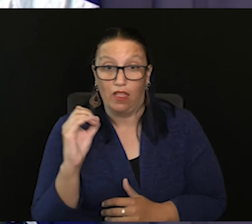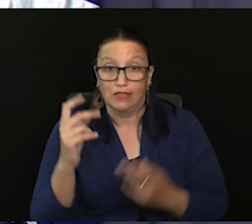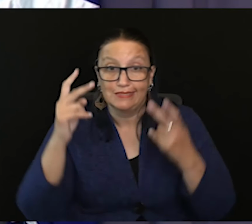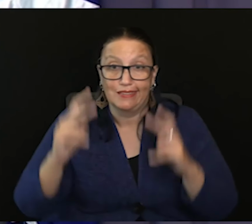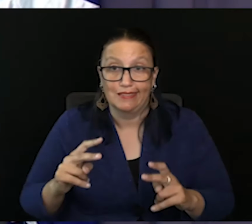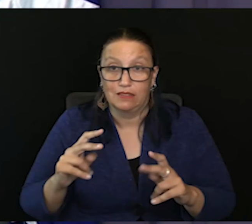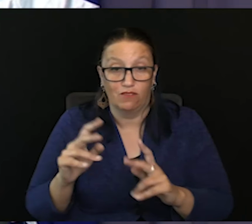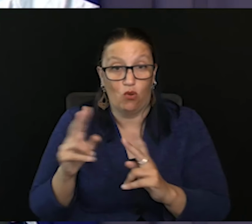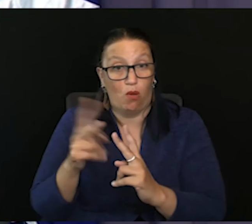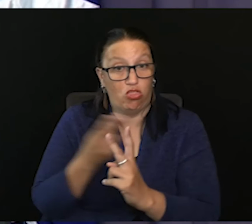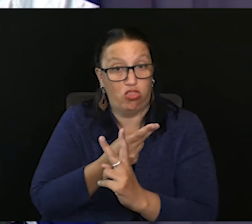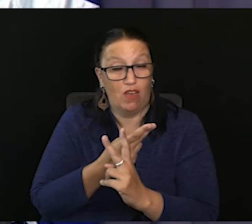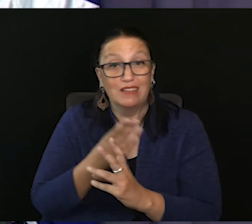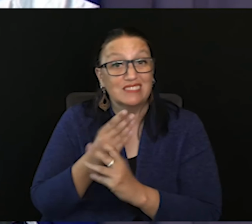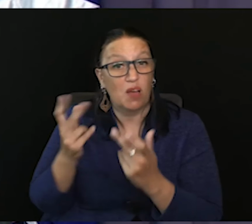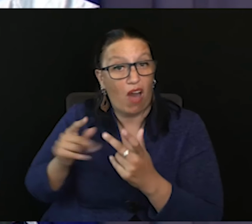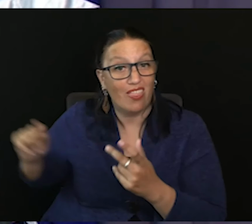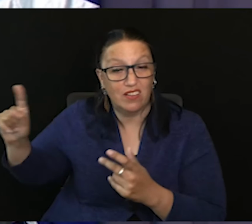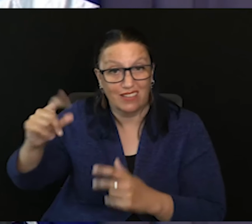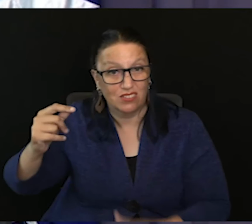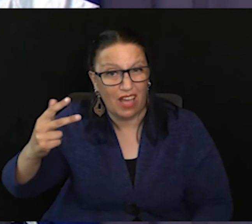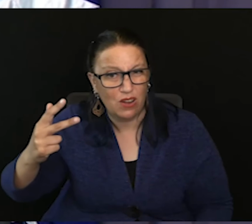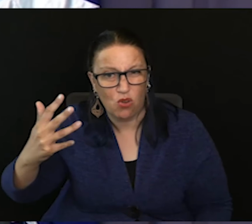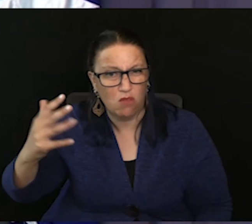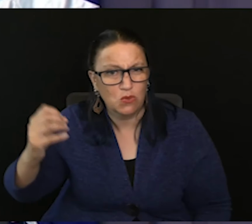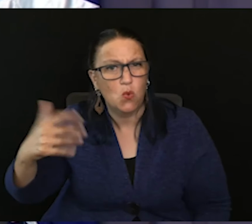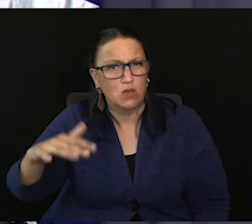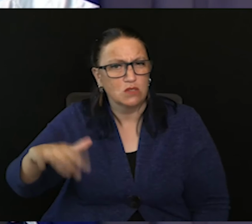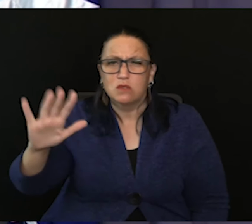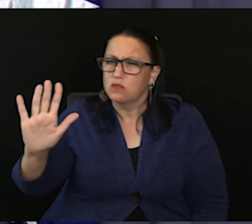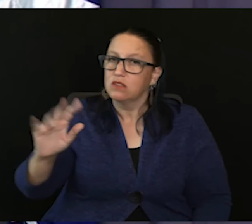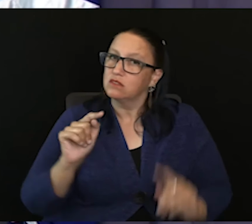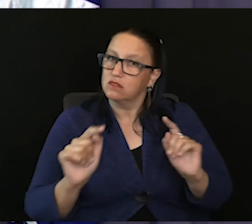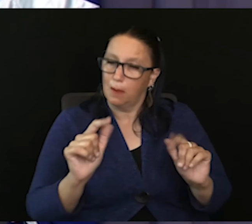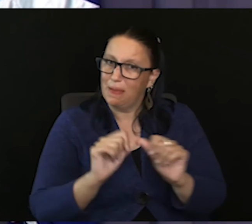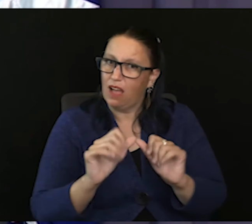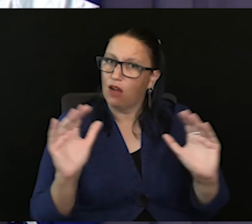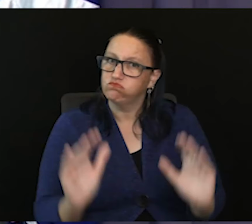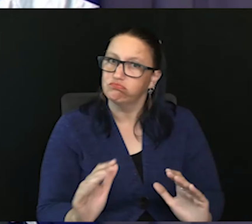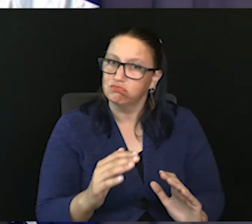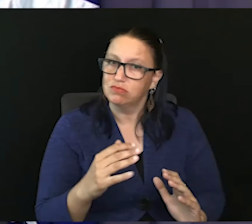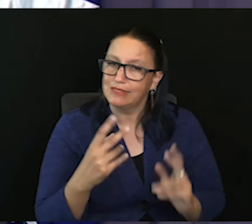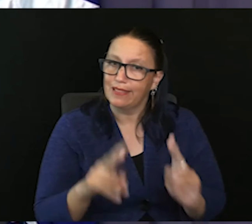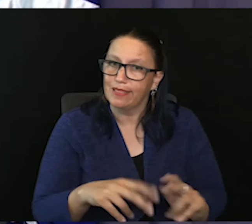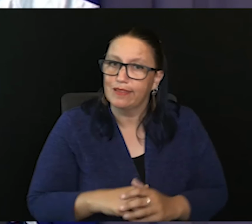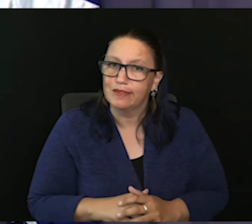So and that, of course, is a most important thing, especially as these medicines will be rolled out, including in aged care,